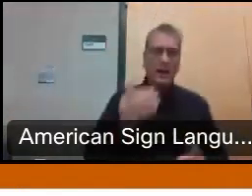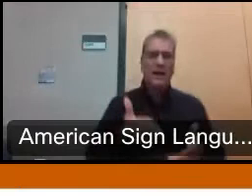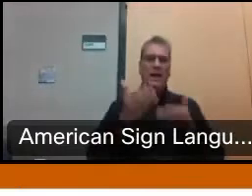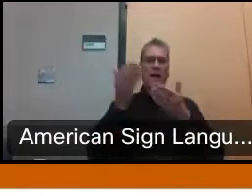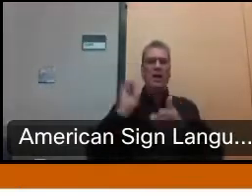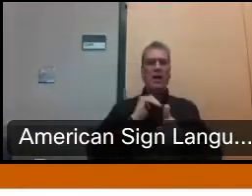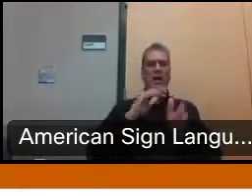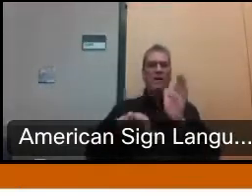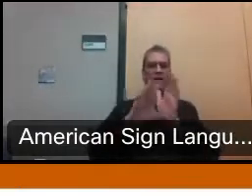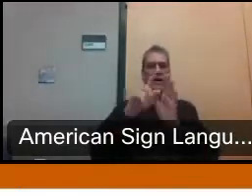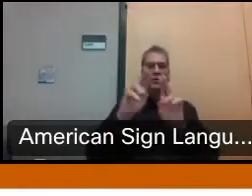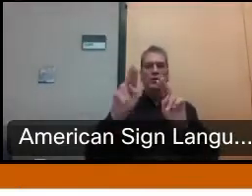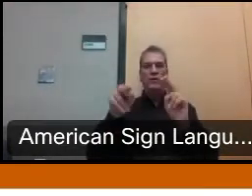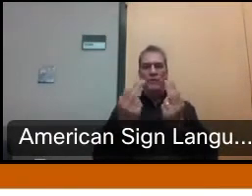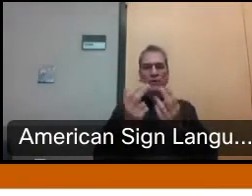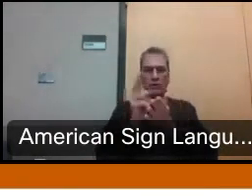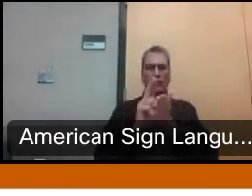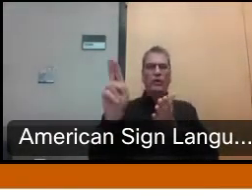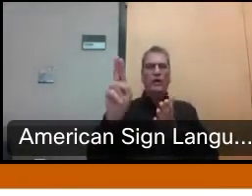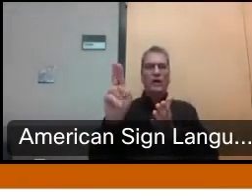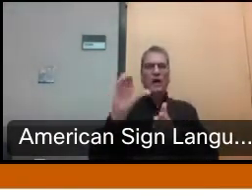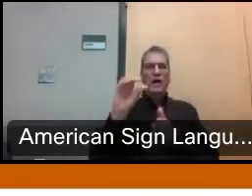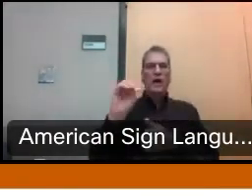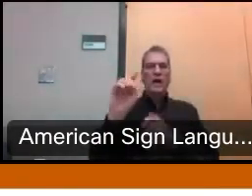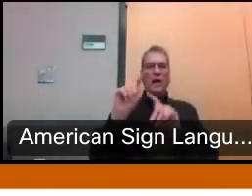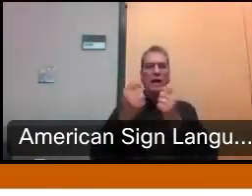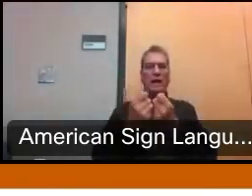the university com team. And so what we did was incorporate it into